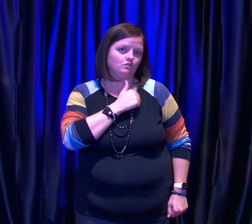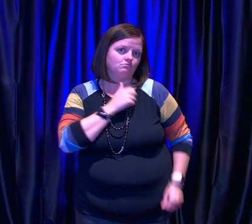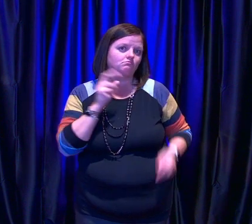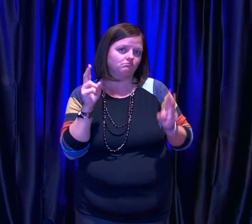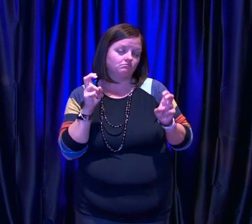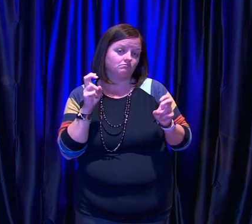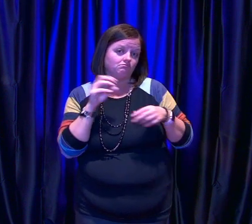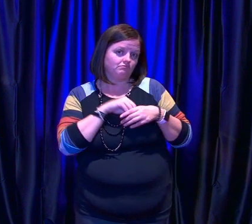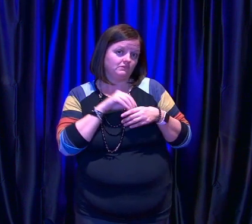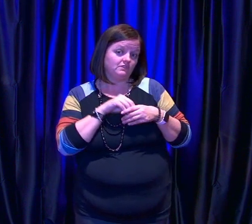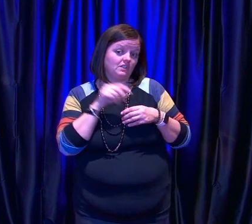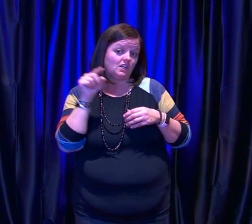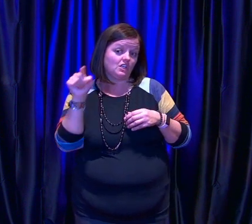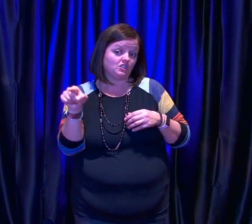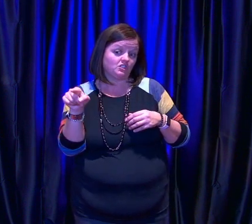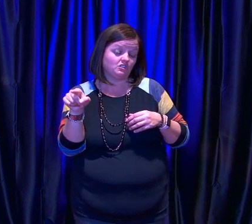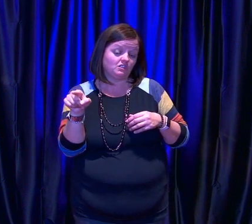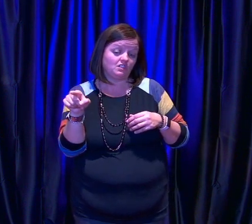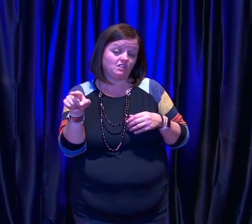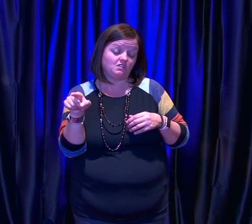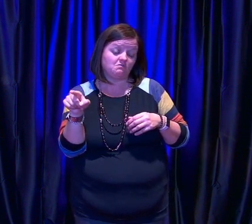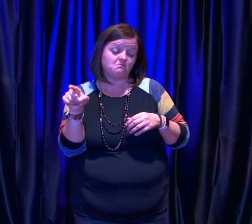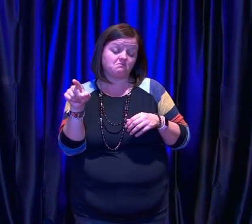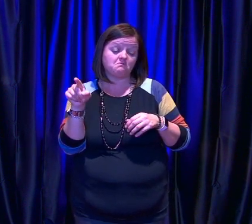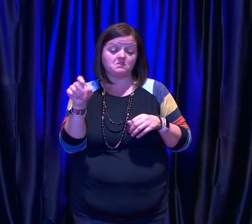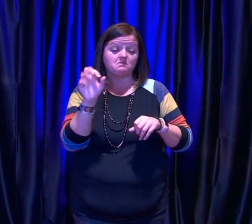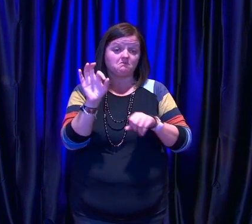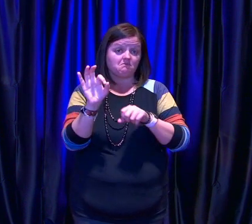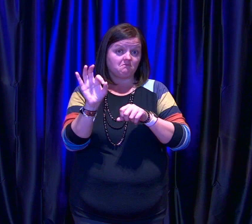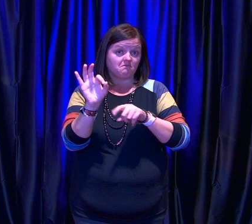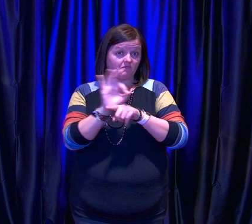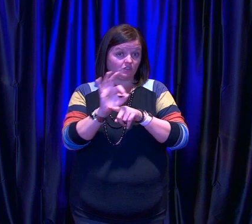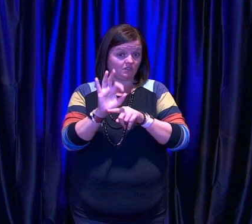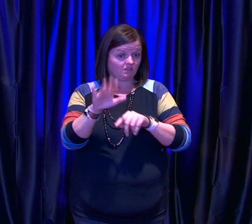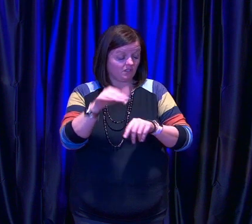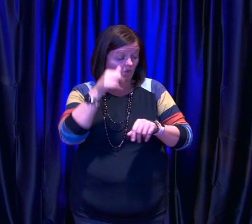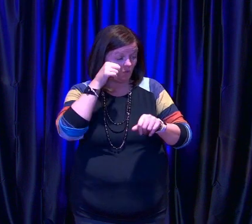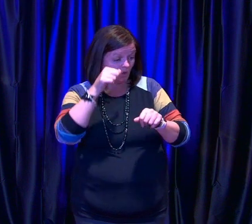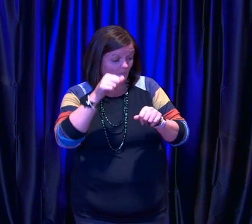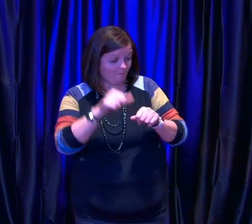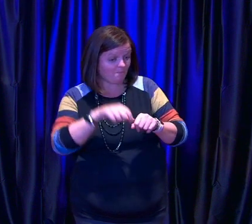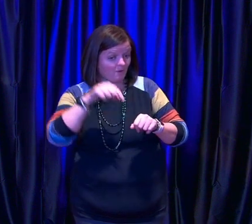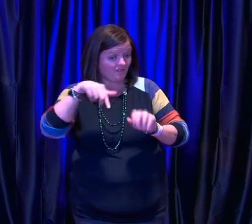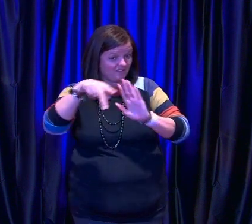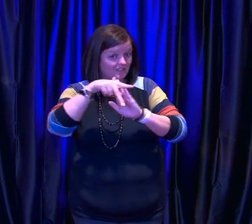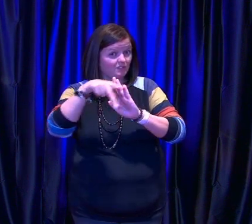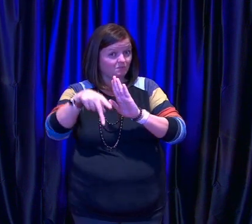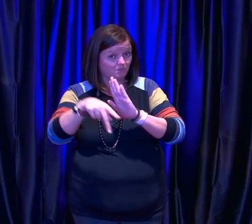and she was functioning on the remember this principle and as we talked